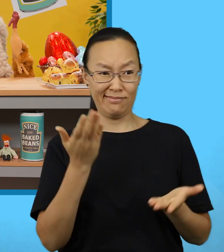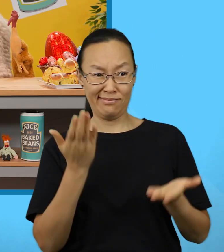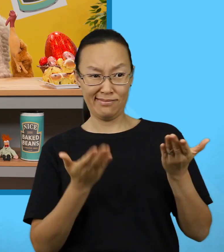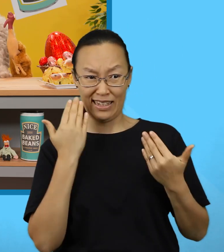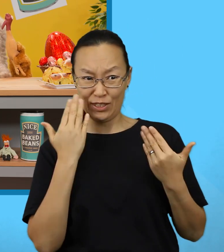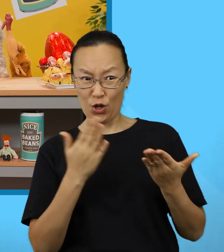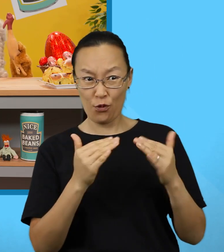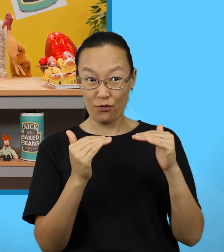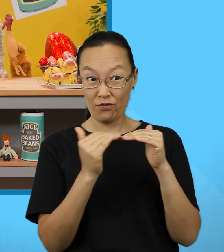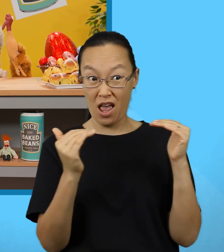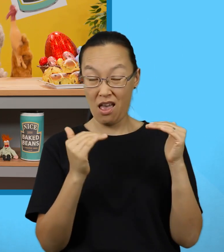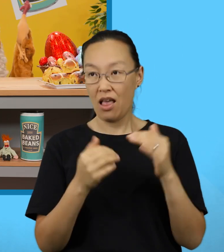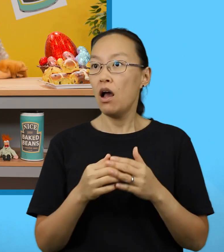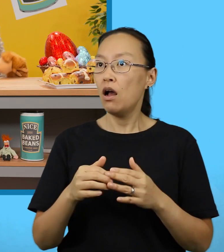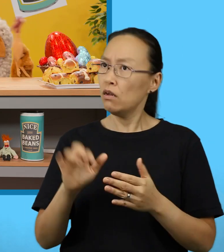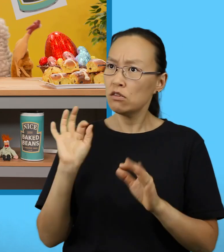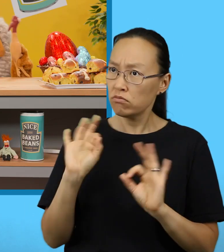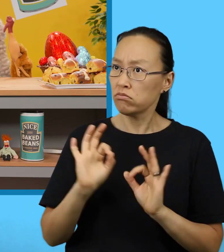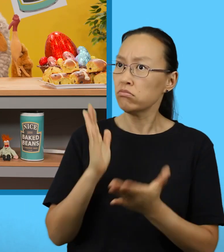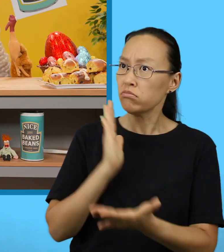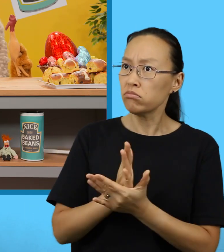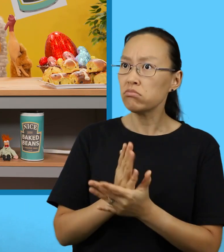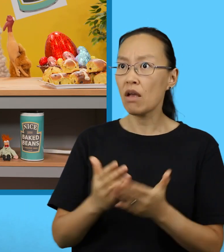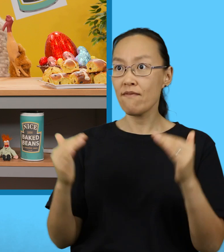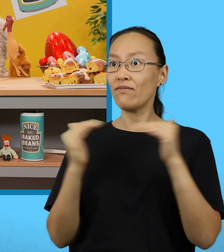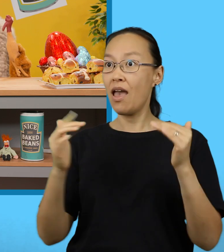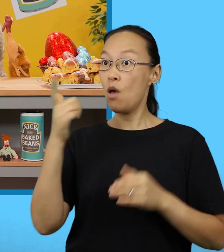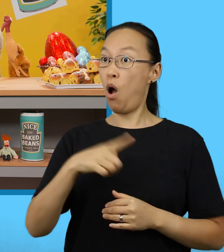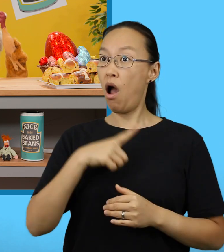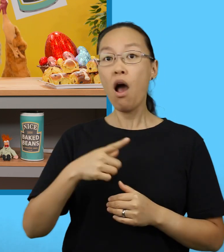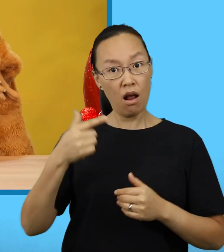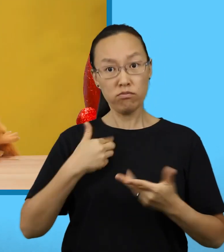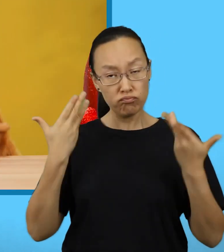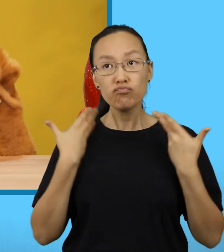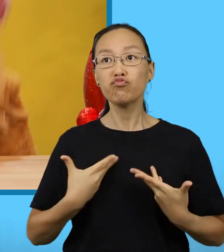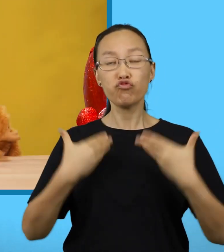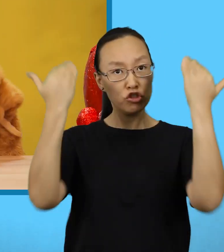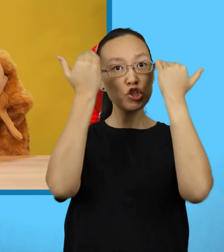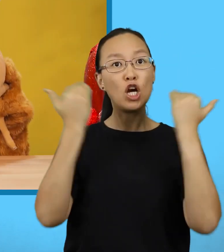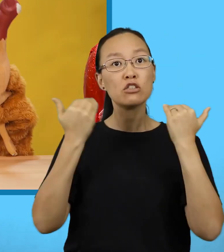It's perfectly fair because I am the judge. (chicken squeaking)